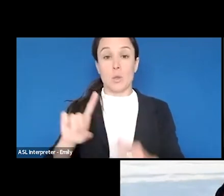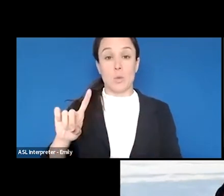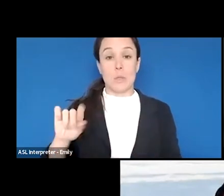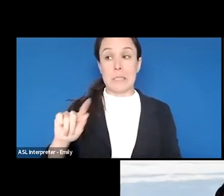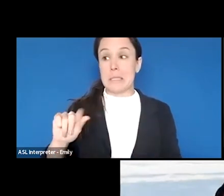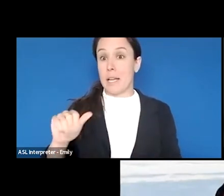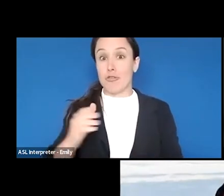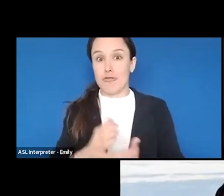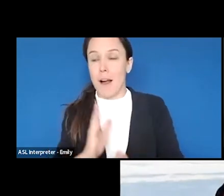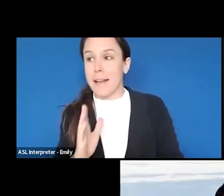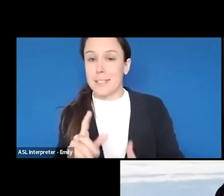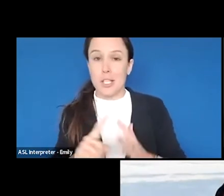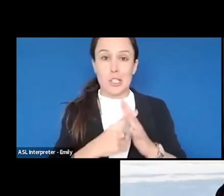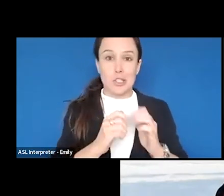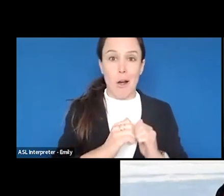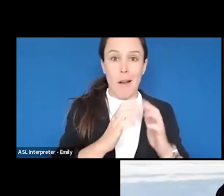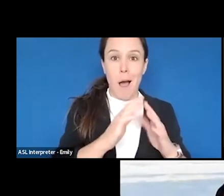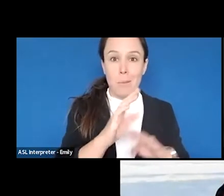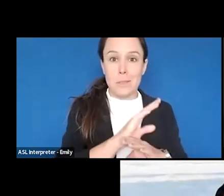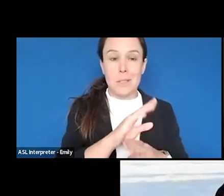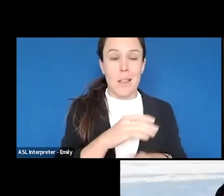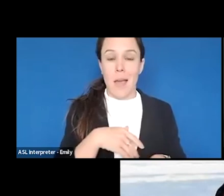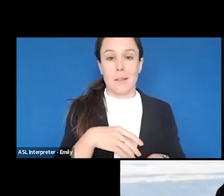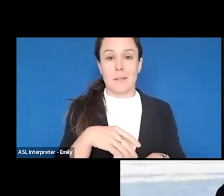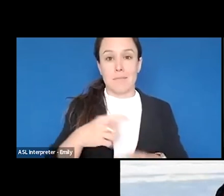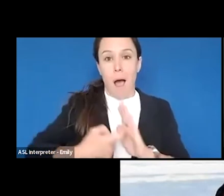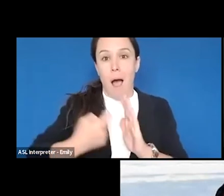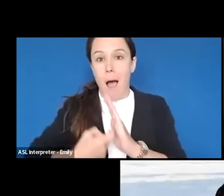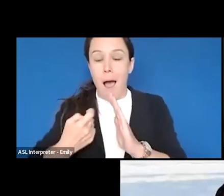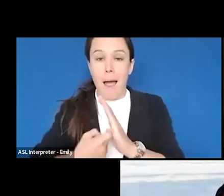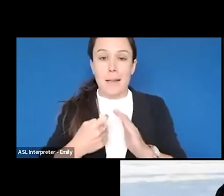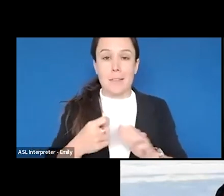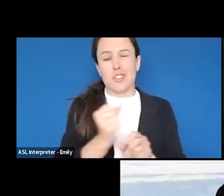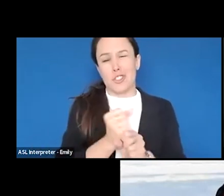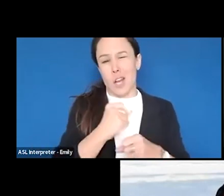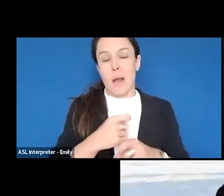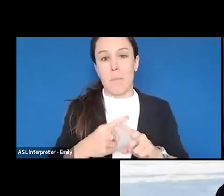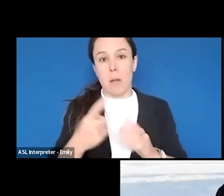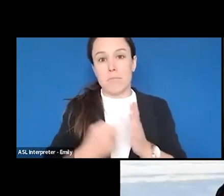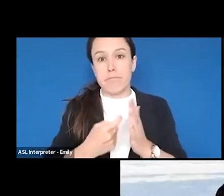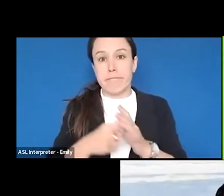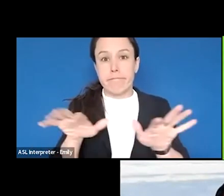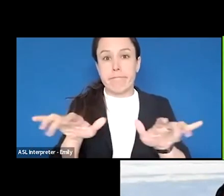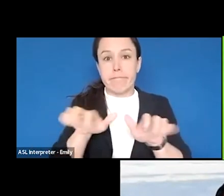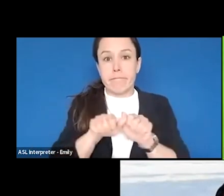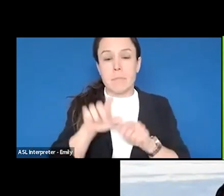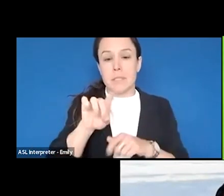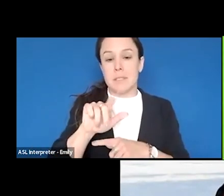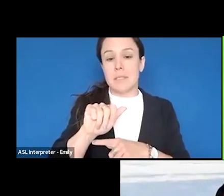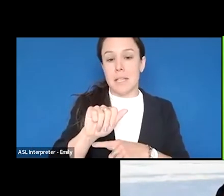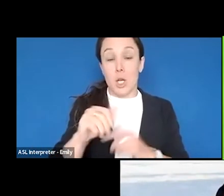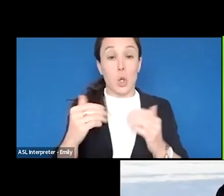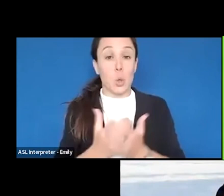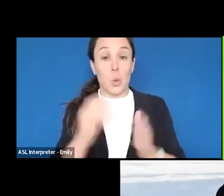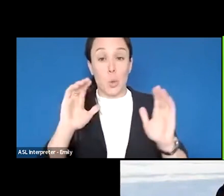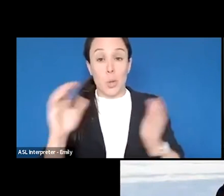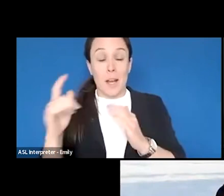startups that generate or mine data as a huge business area, new categories of data crimes.